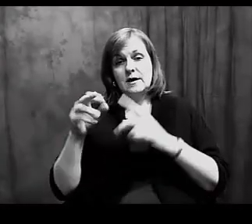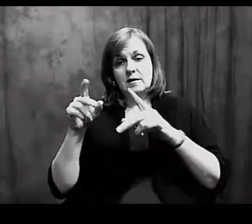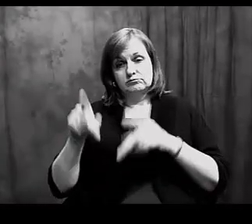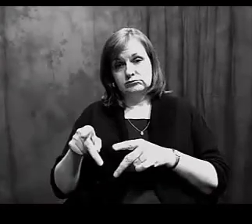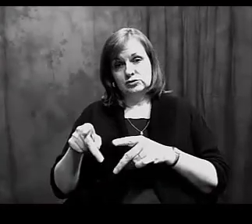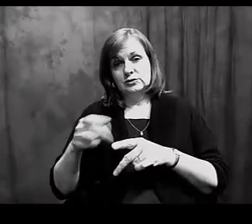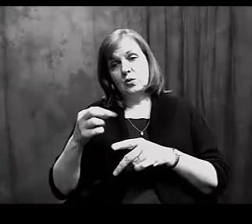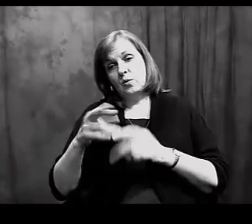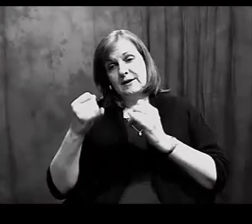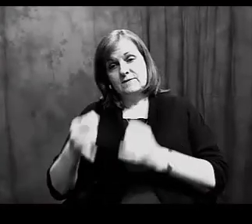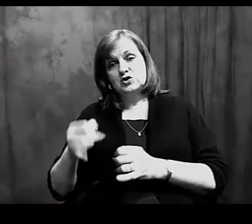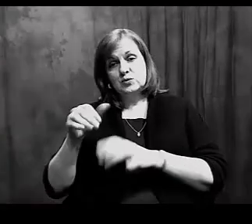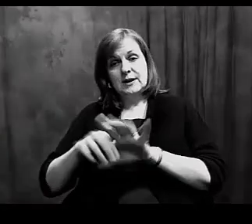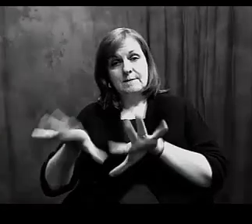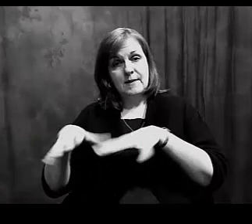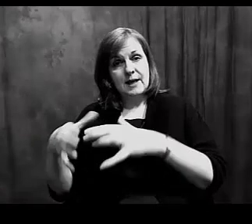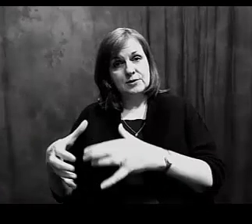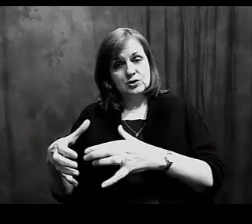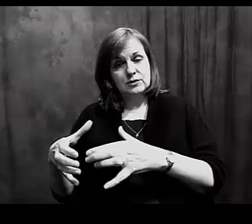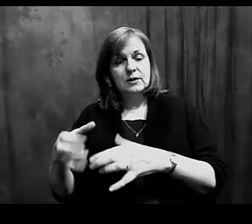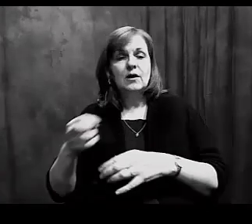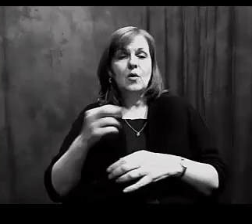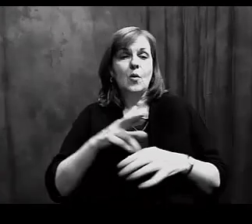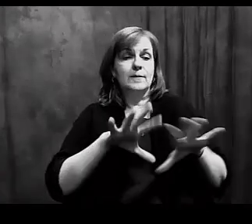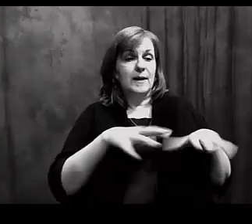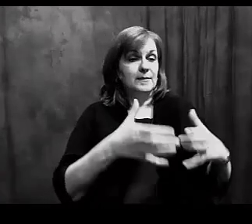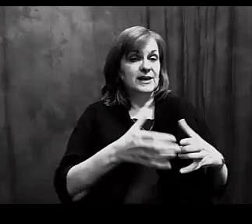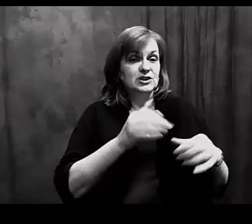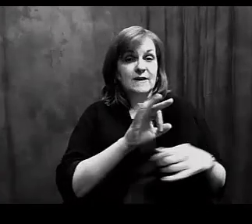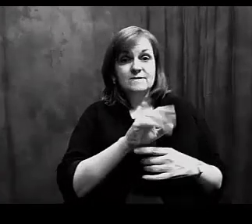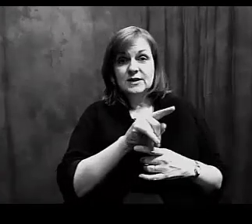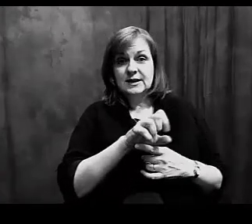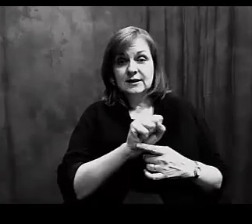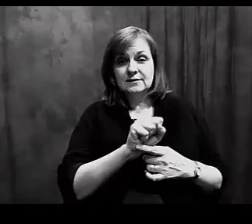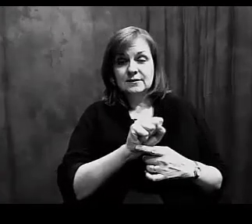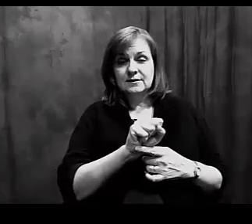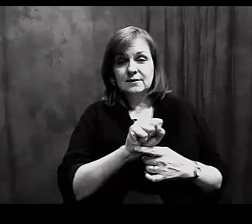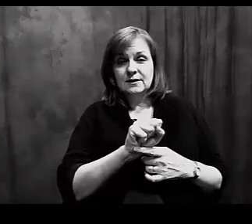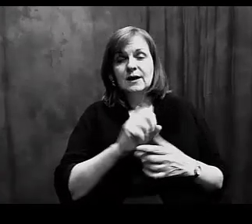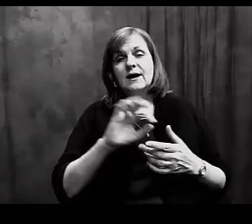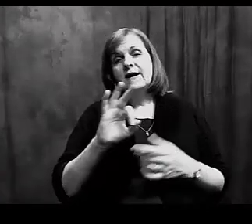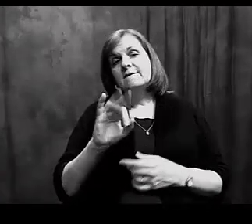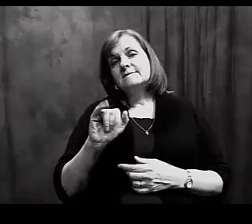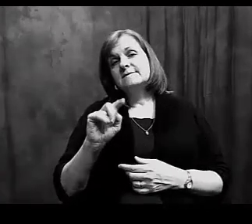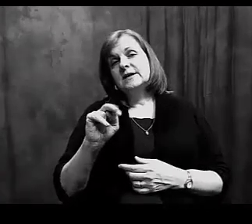of an individual and a population both -- is your ability to survive